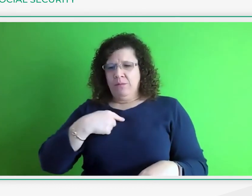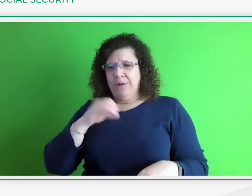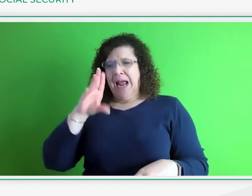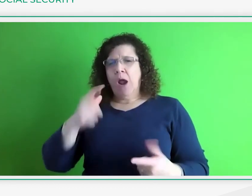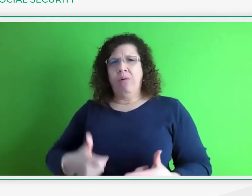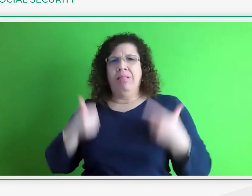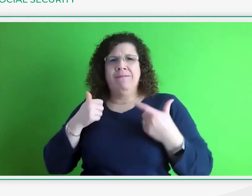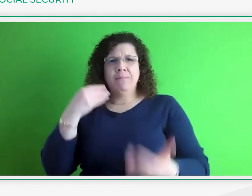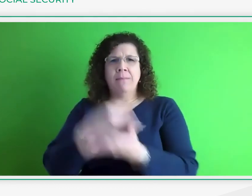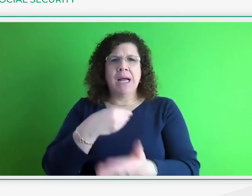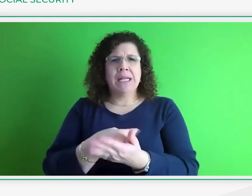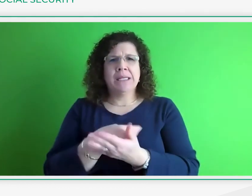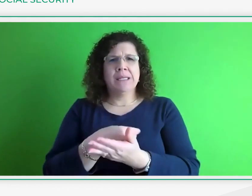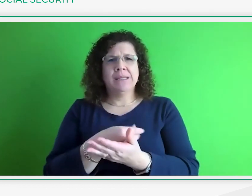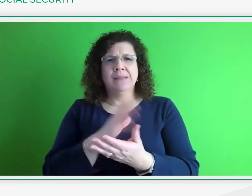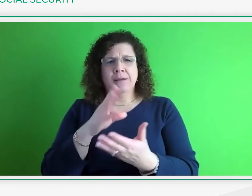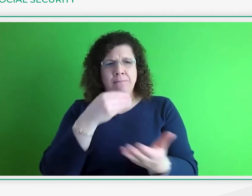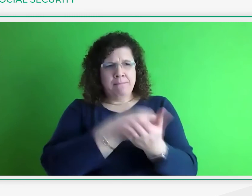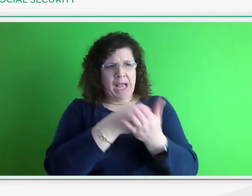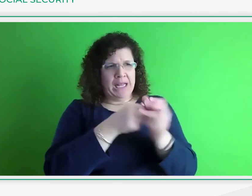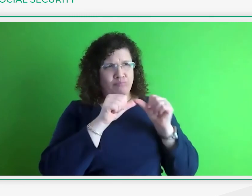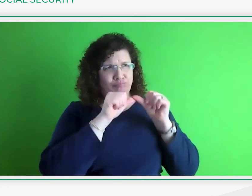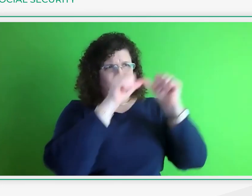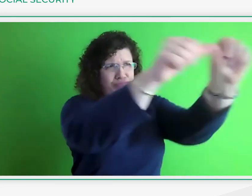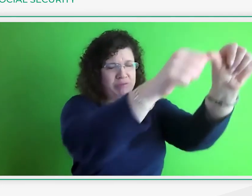You don't want to outlive your money or your income sources.